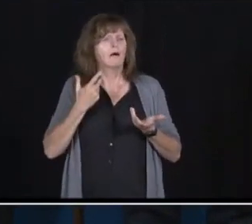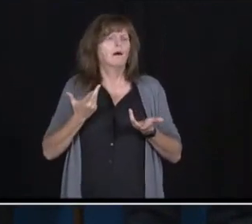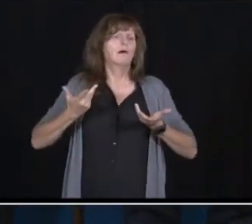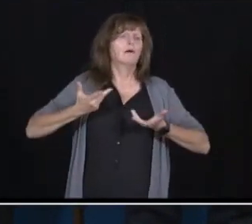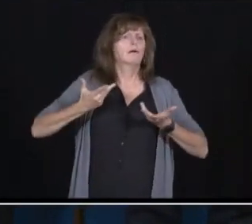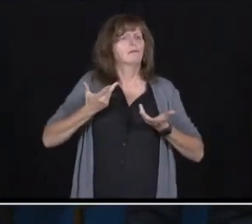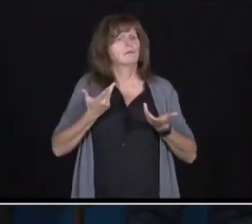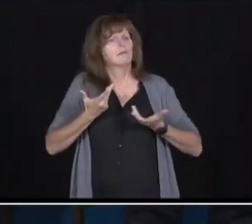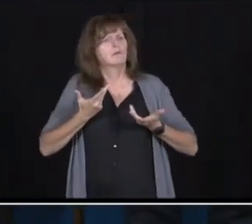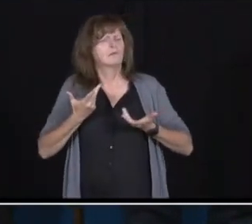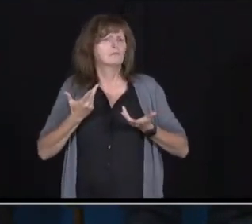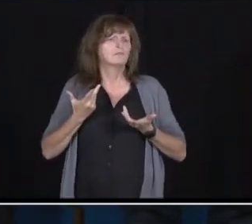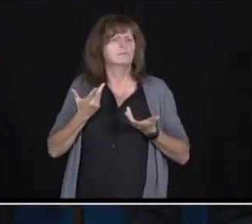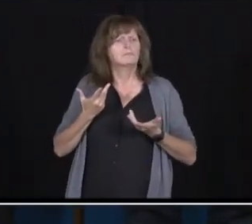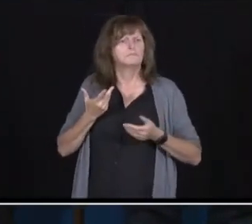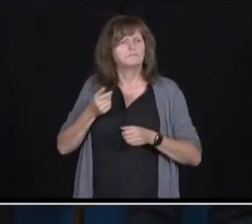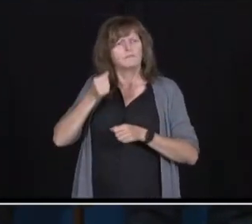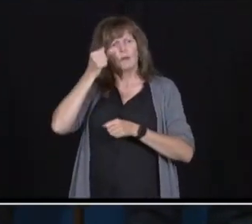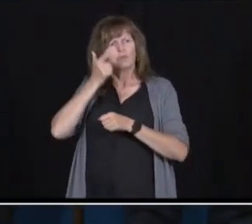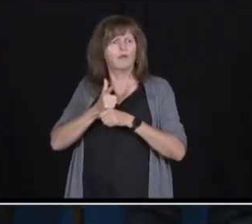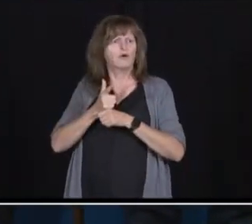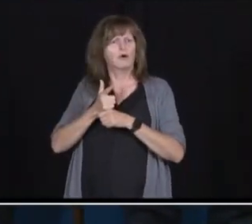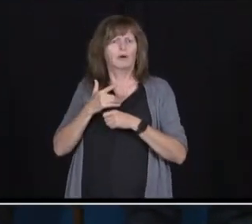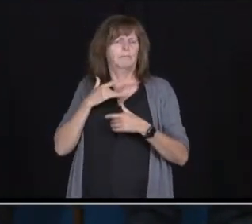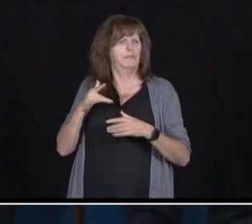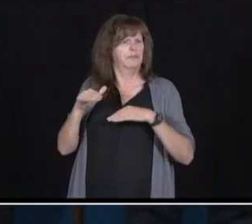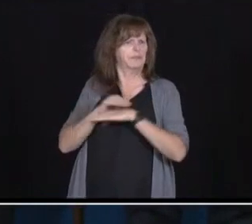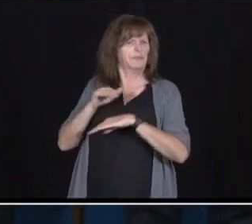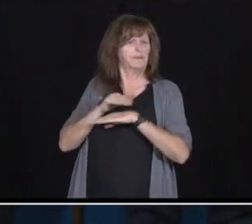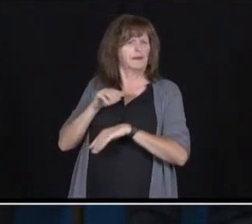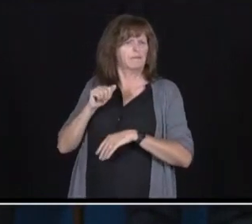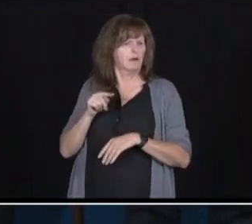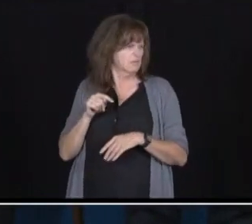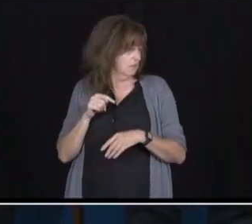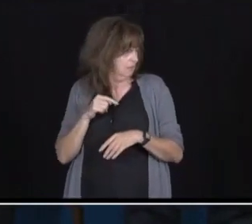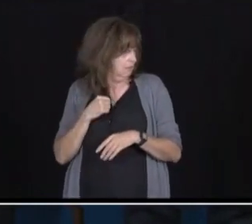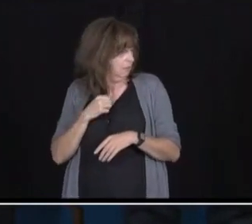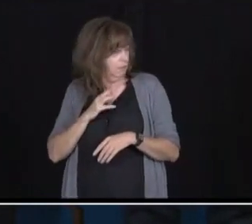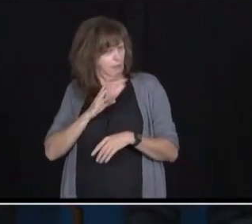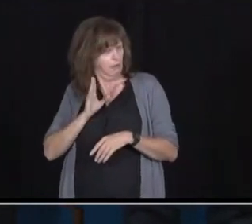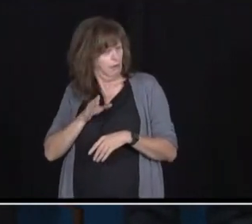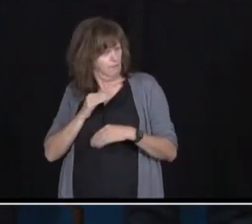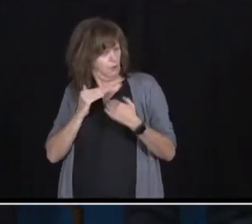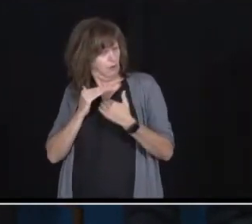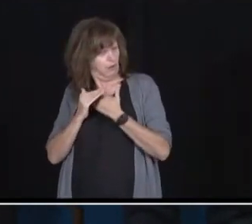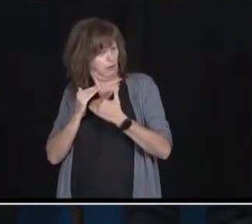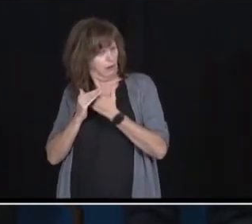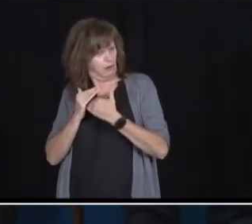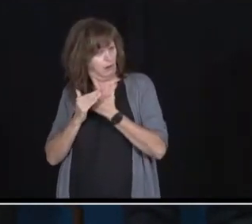well, my brother or my son is coming in there and they don't go in there? They are going to be compensated a full year